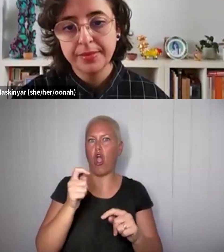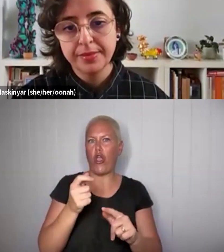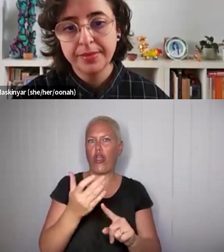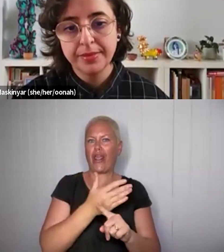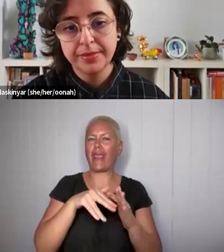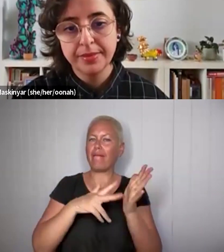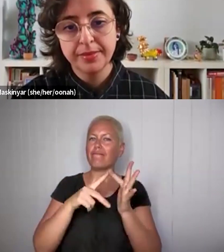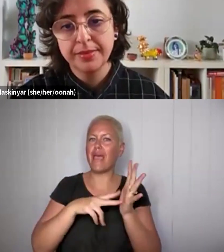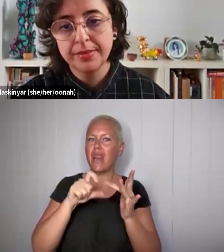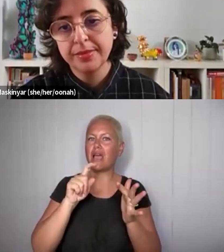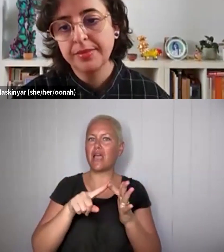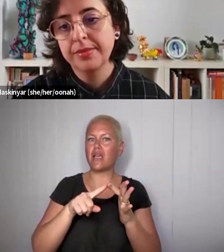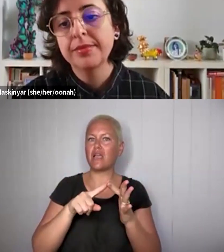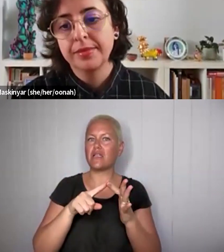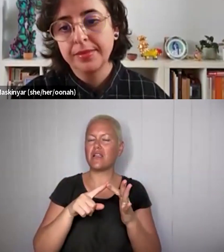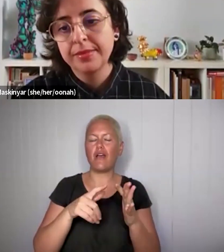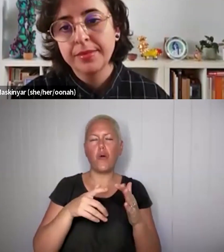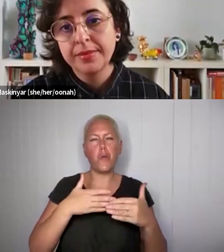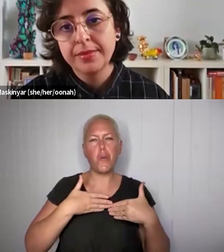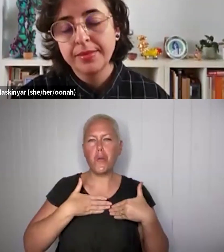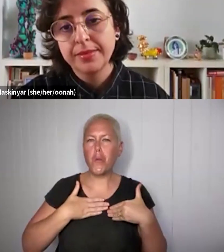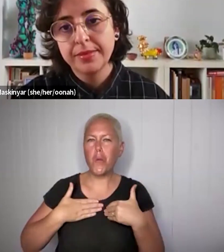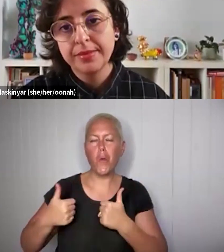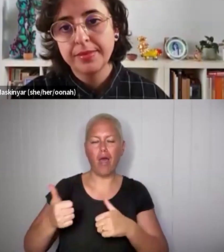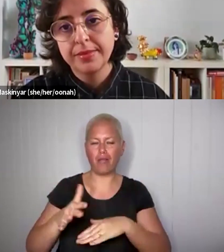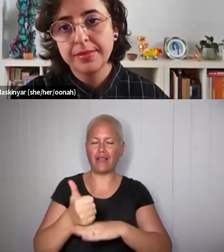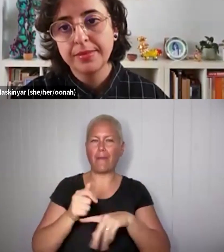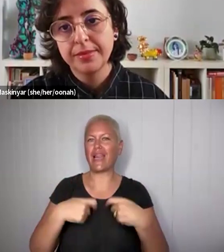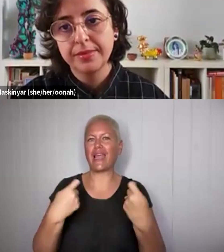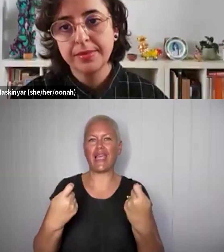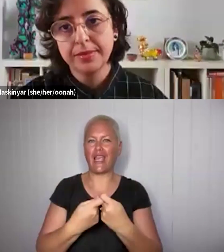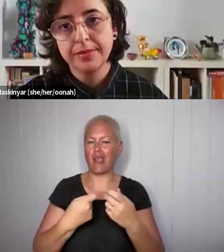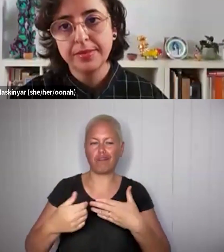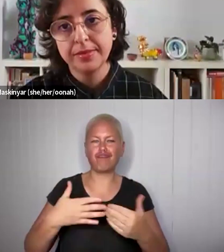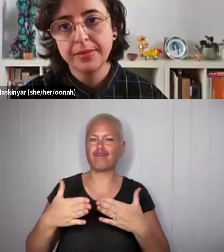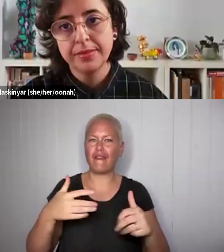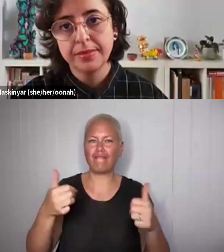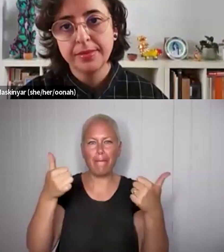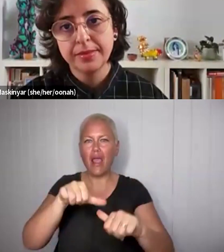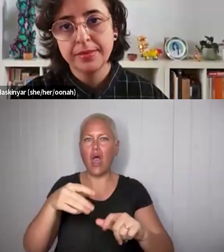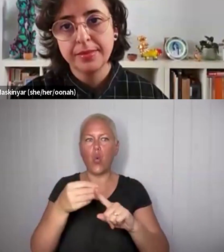So it is quite a well-oiled team. He is also very familiar with the contractors on the ground in